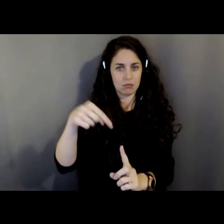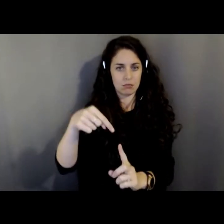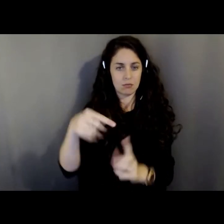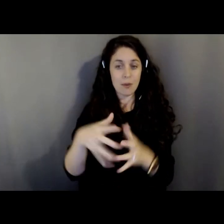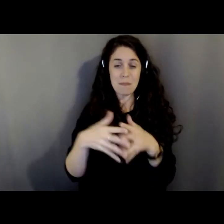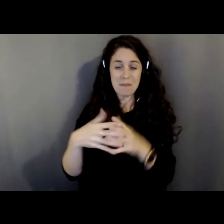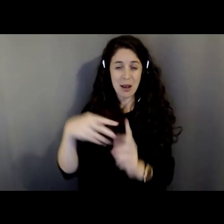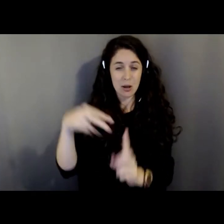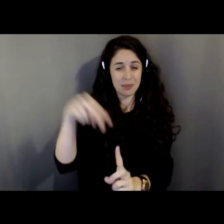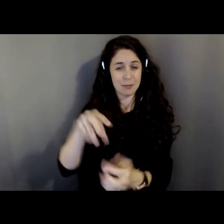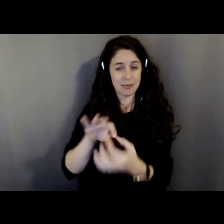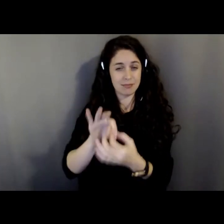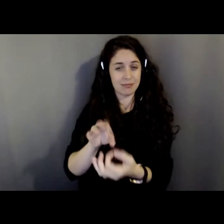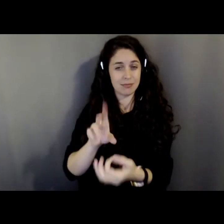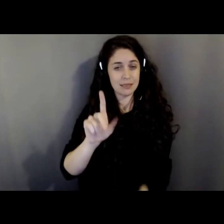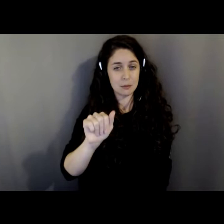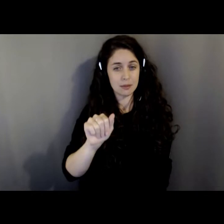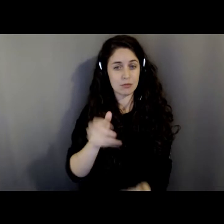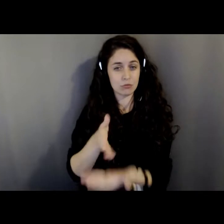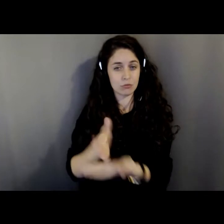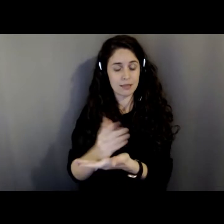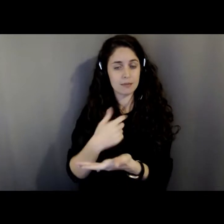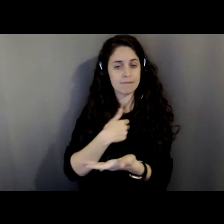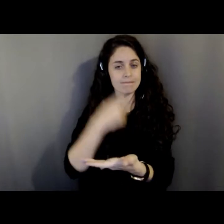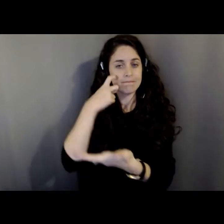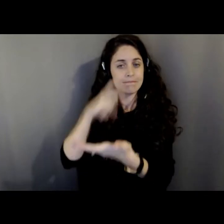and acknowledge that it could be different in the countries that they come from.What